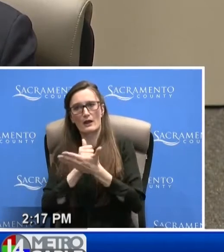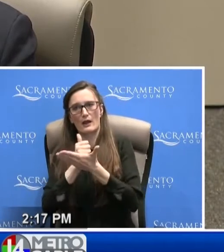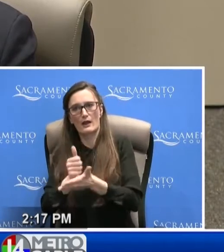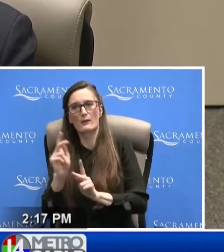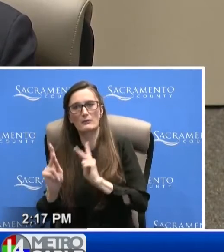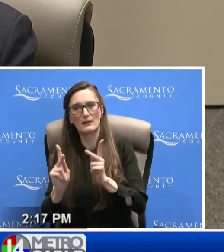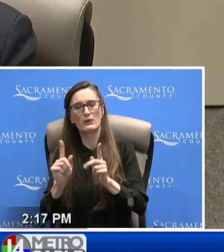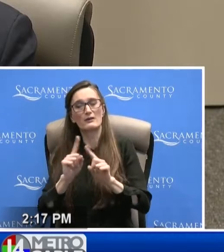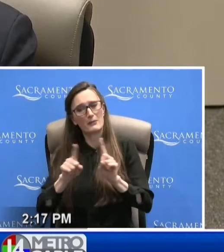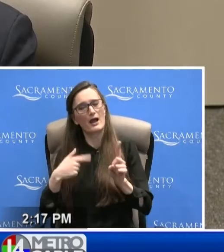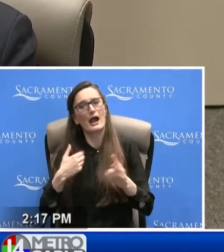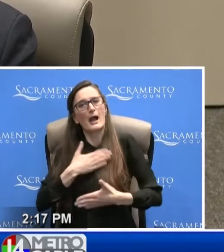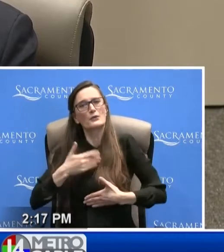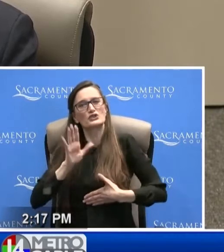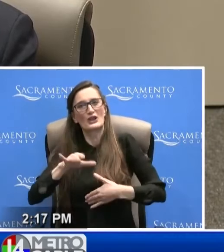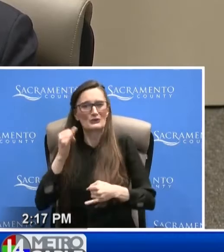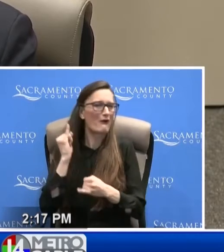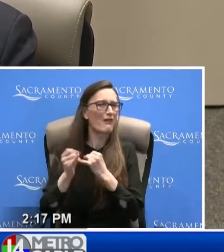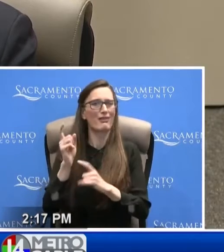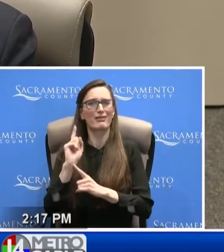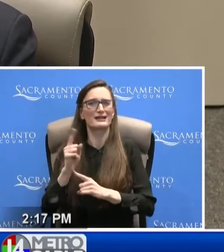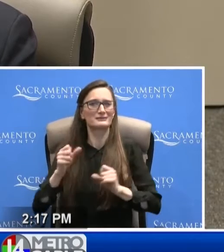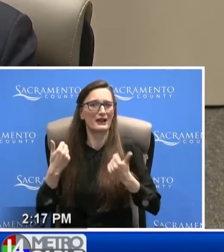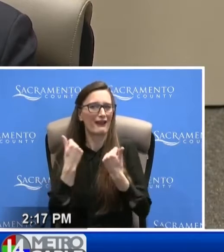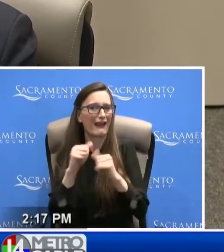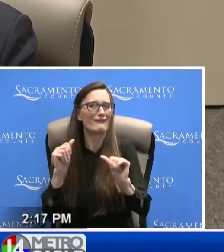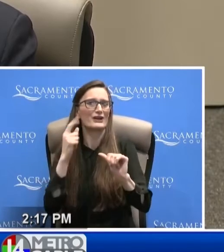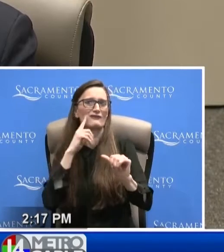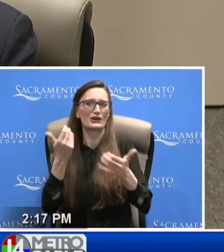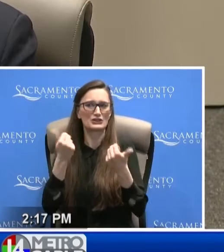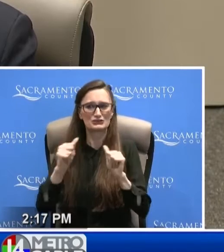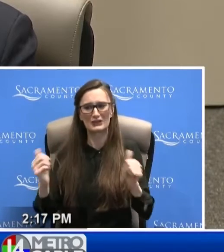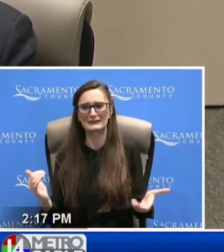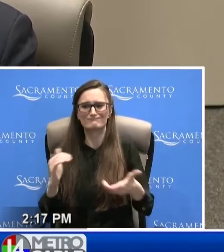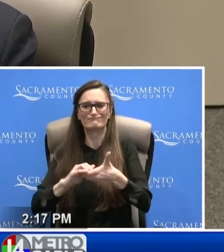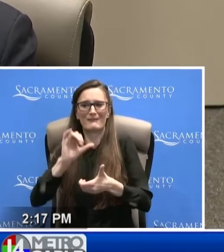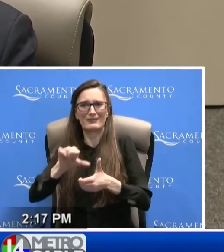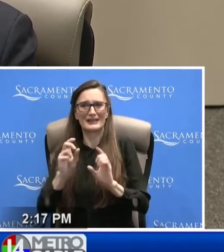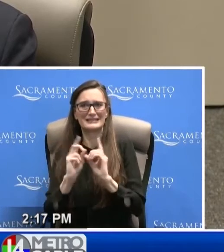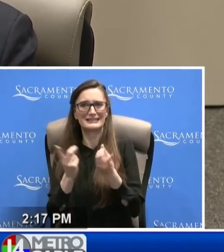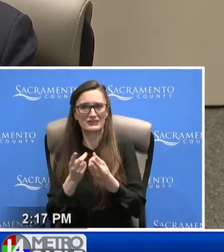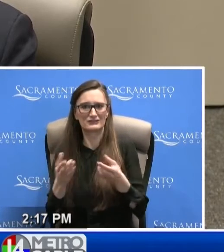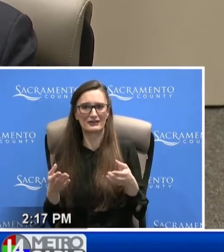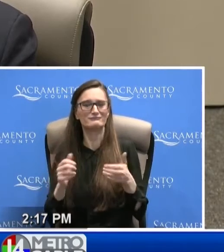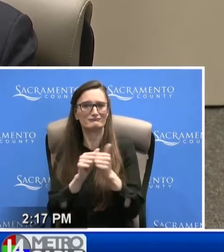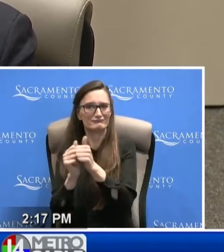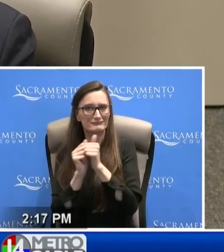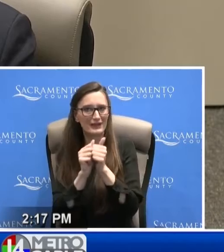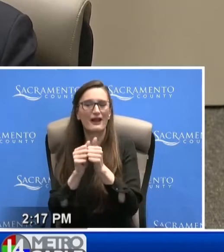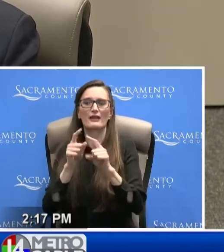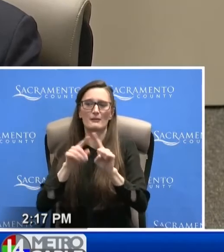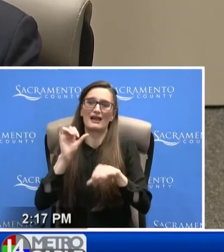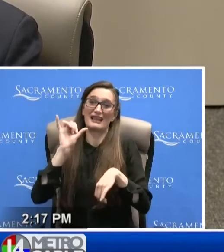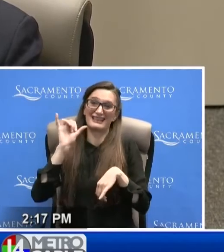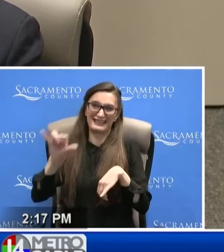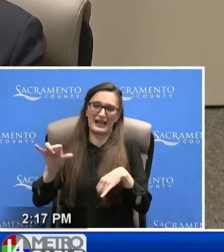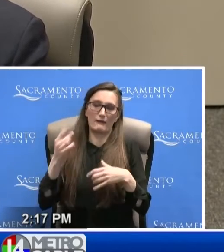to try and get it into a different district, that that argument falls flat with me.